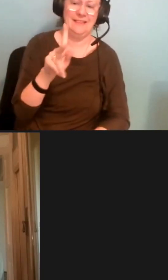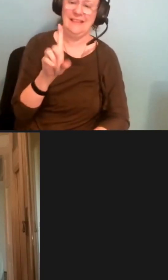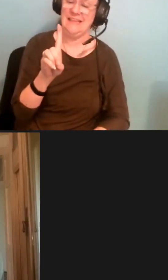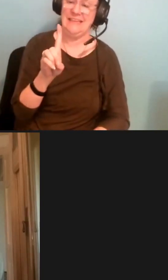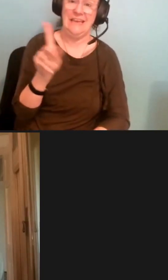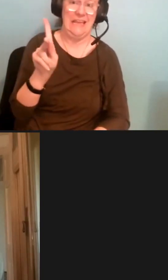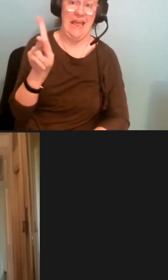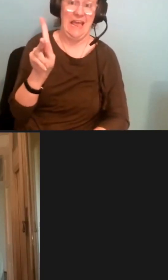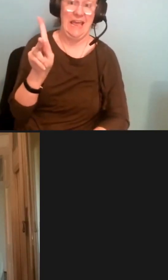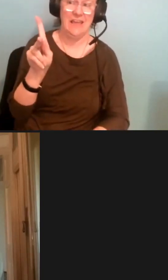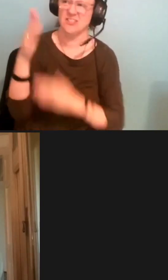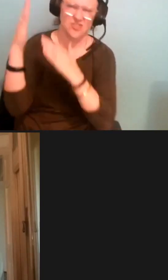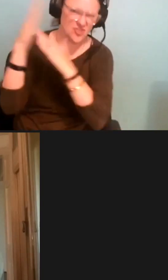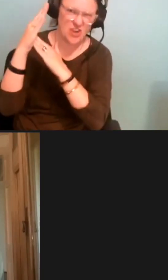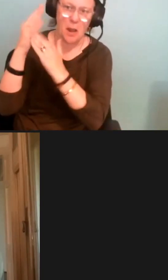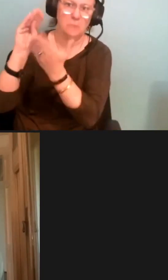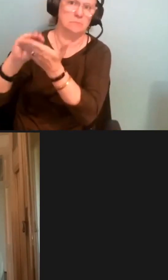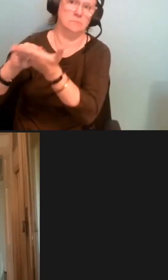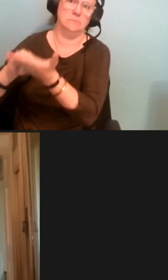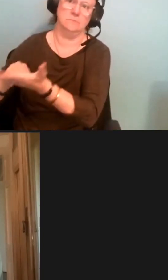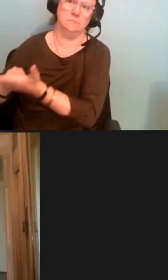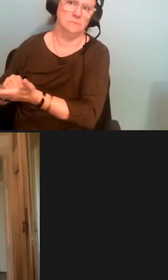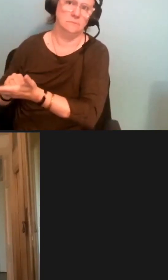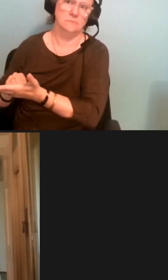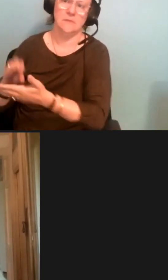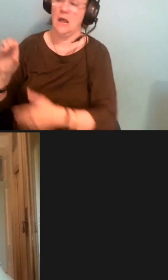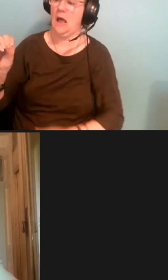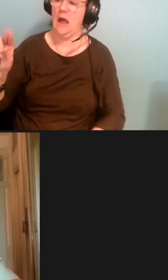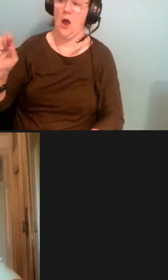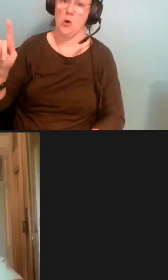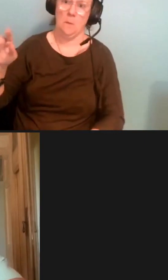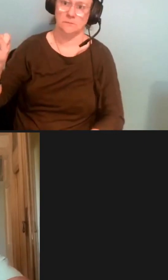documenting outcomes um sure there's other programs and so I don't by any